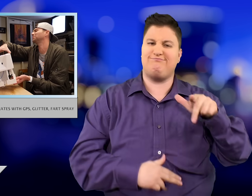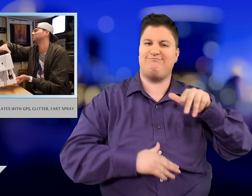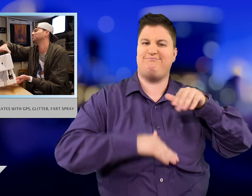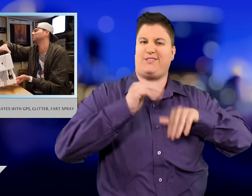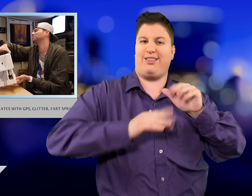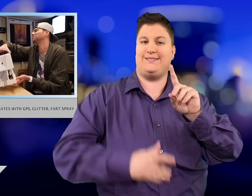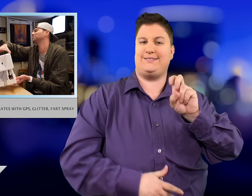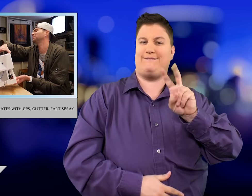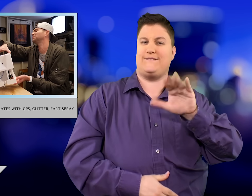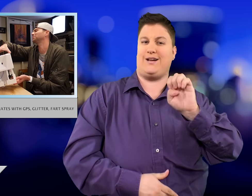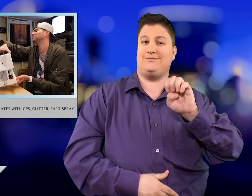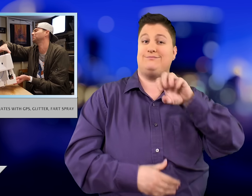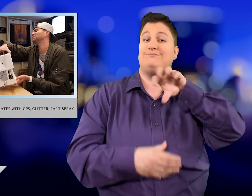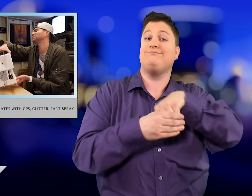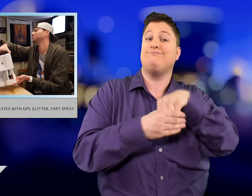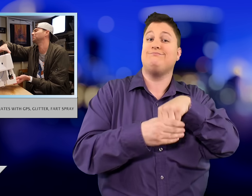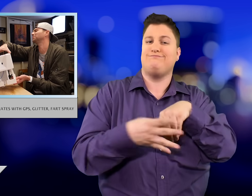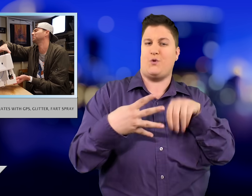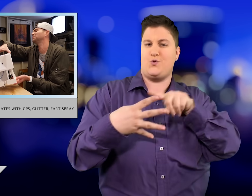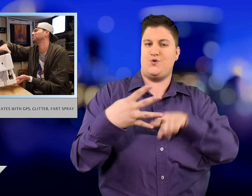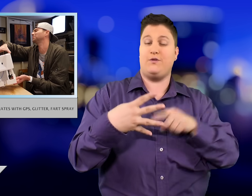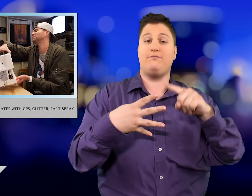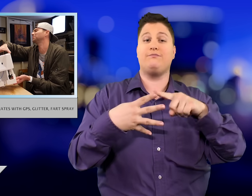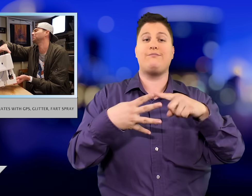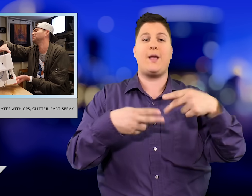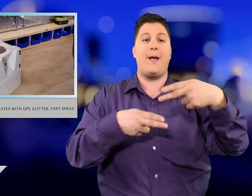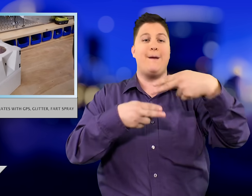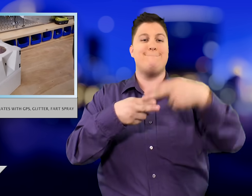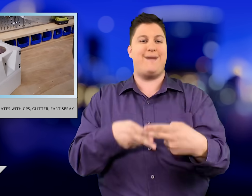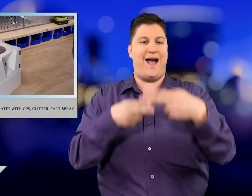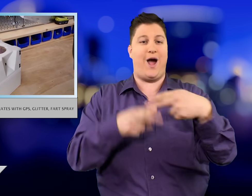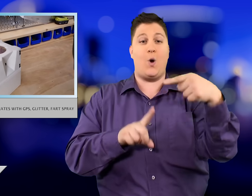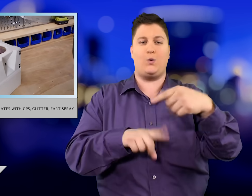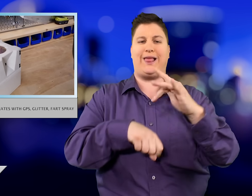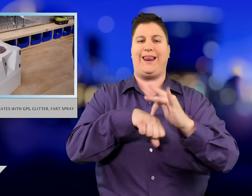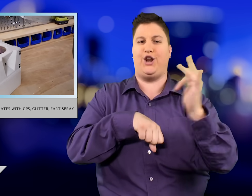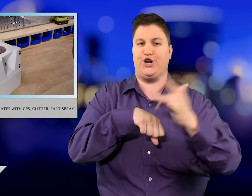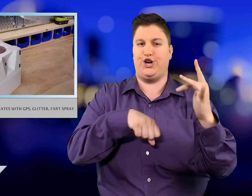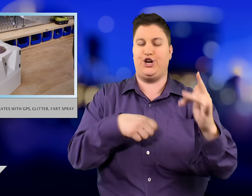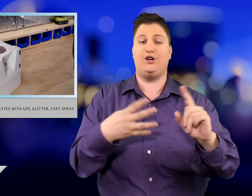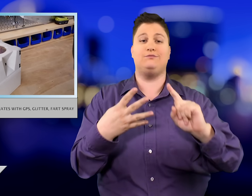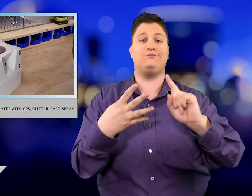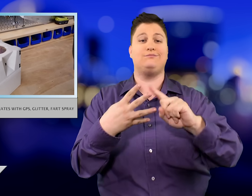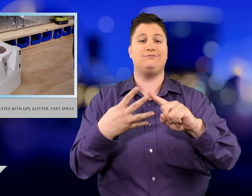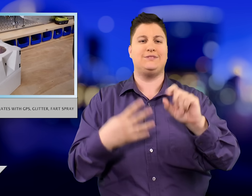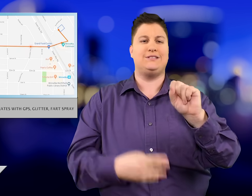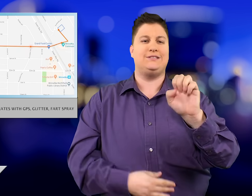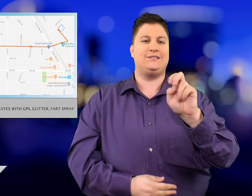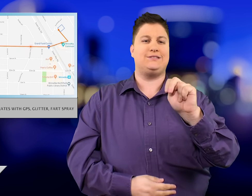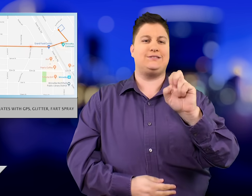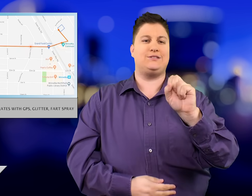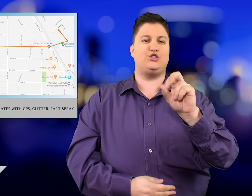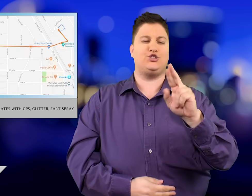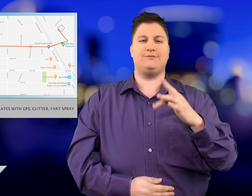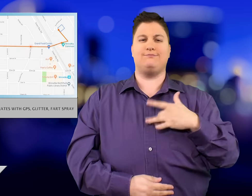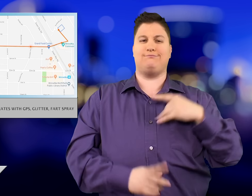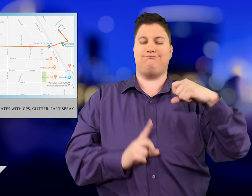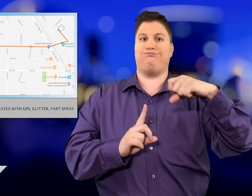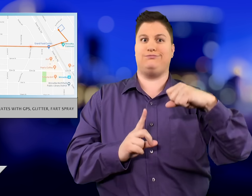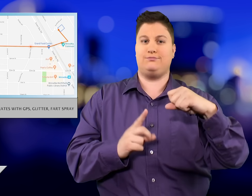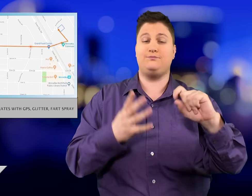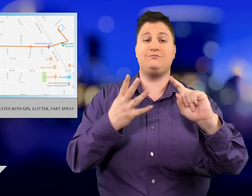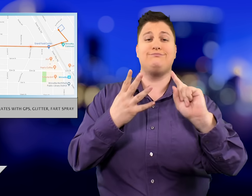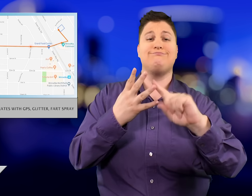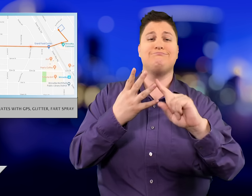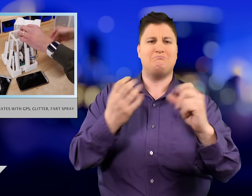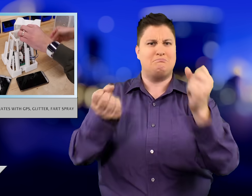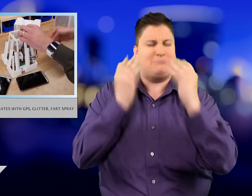So he constructed a device complete with a pound of glitter, global positioning sensors,